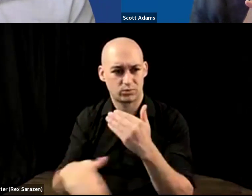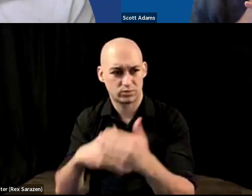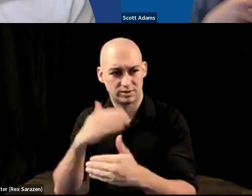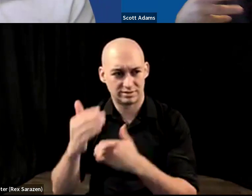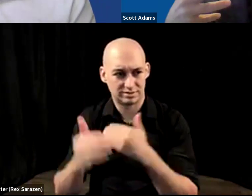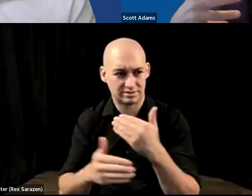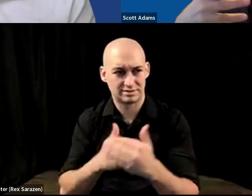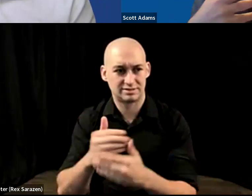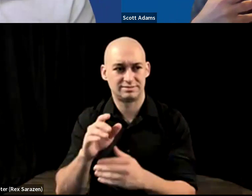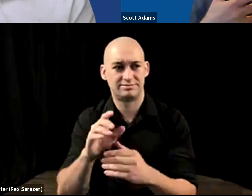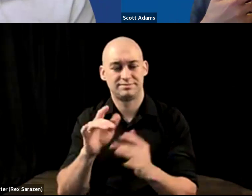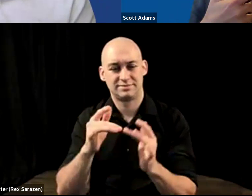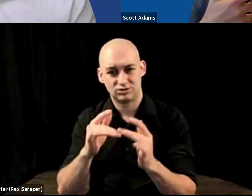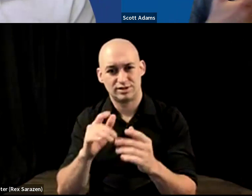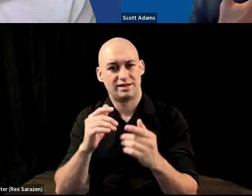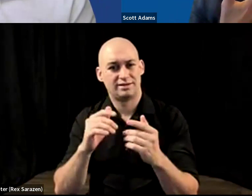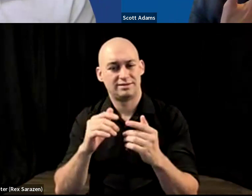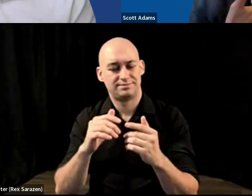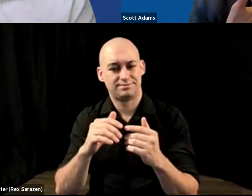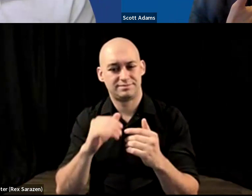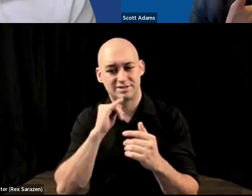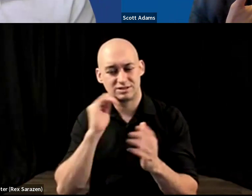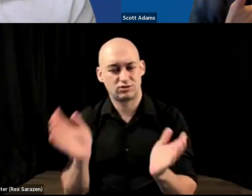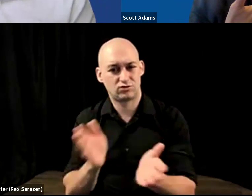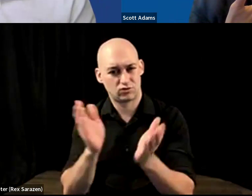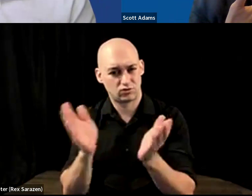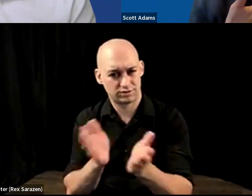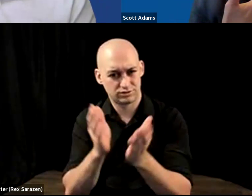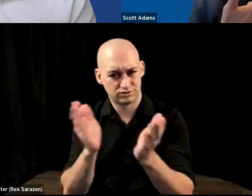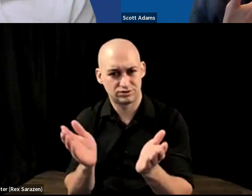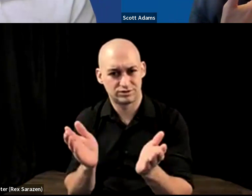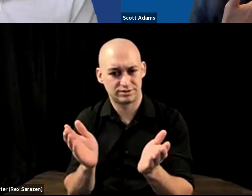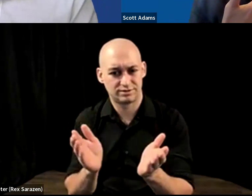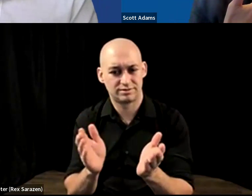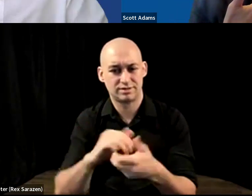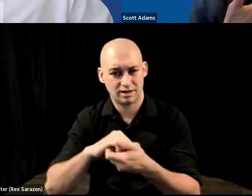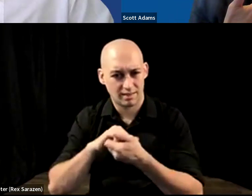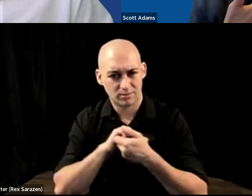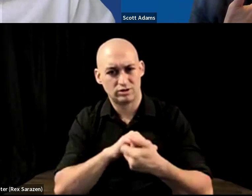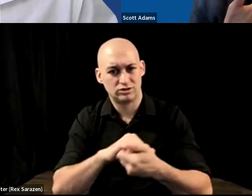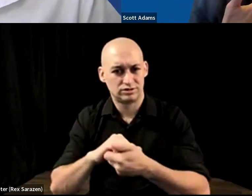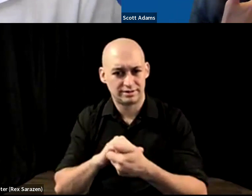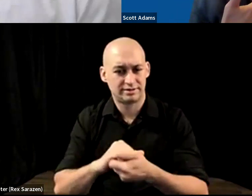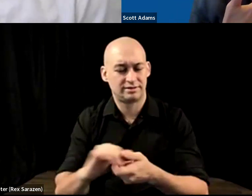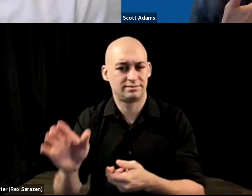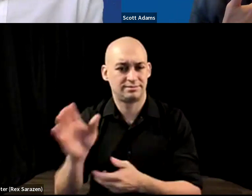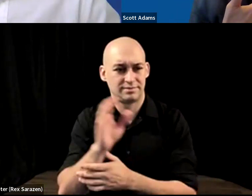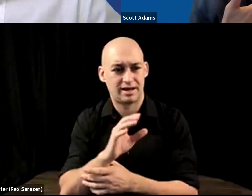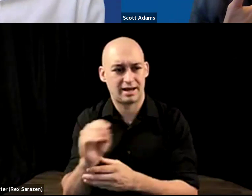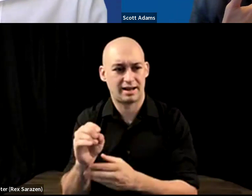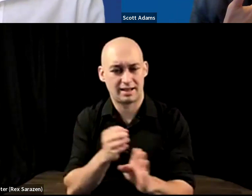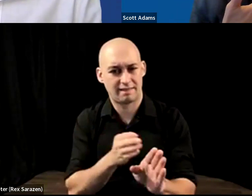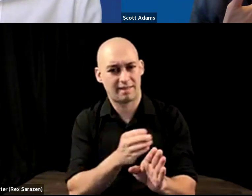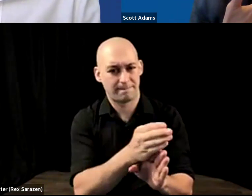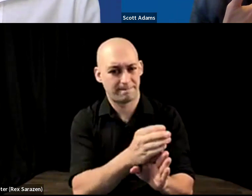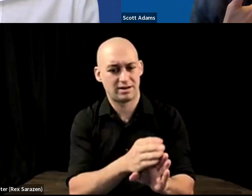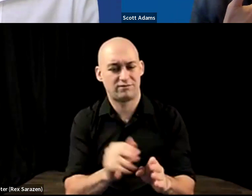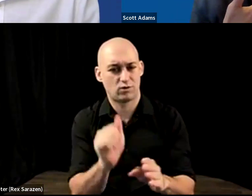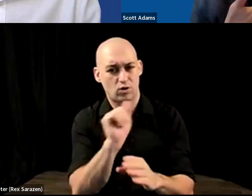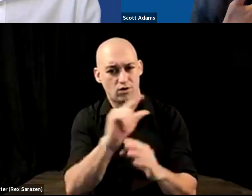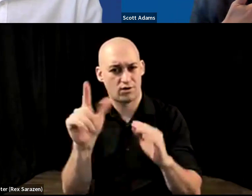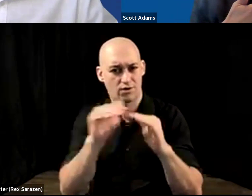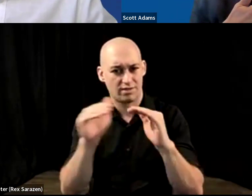Equity Plan was to encourage collaboration and alignment at all levels to increase efficiency.